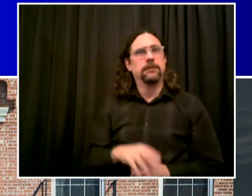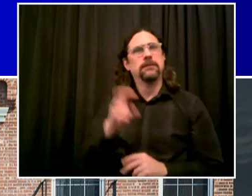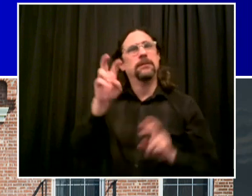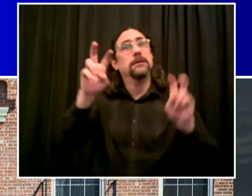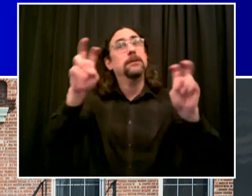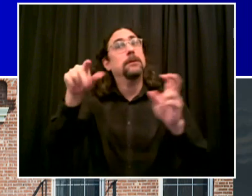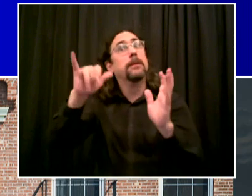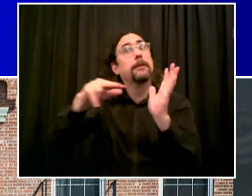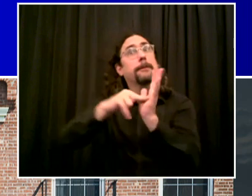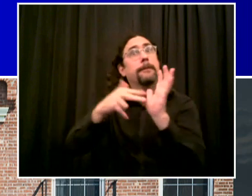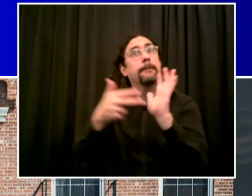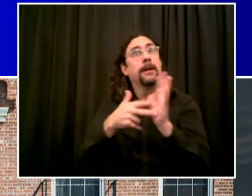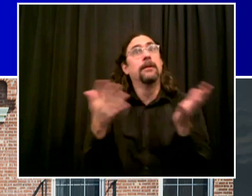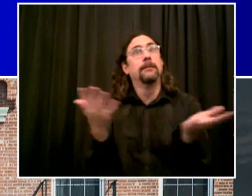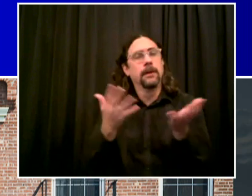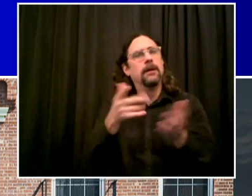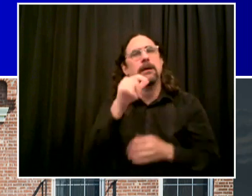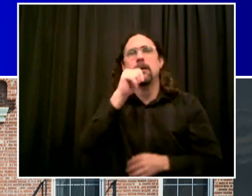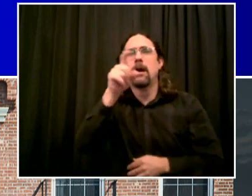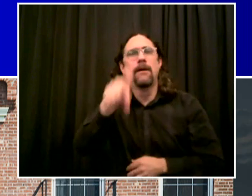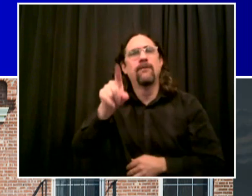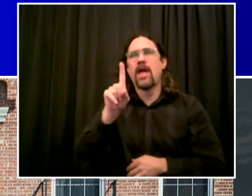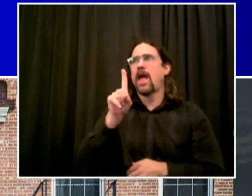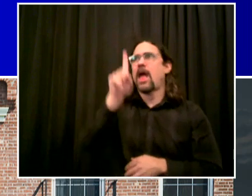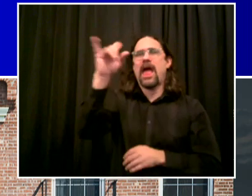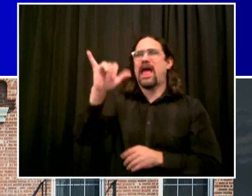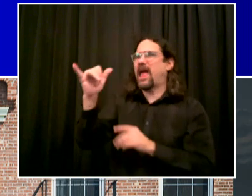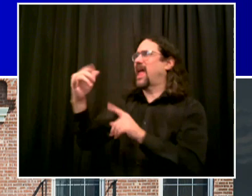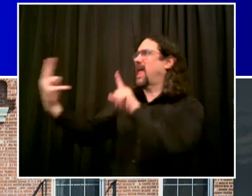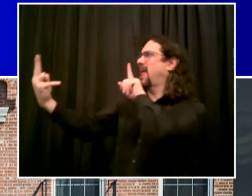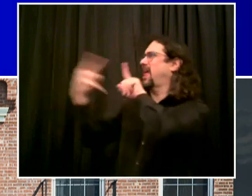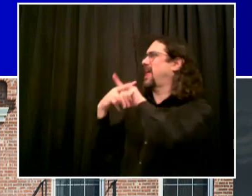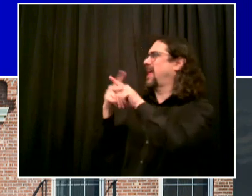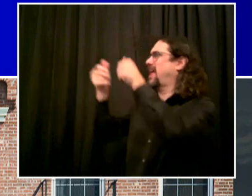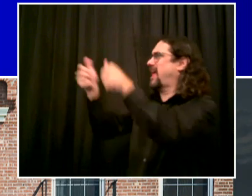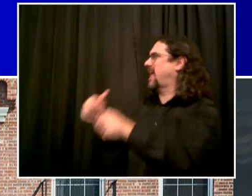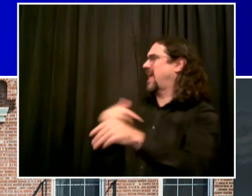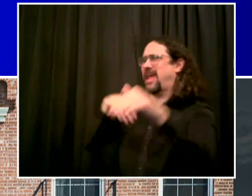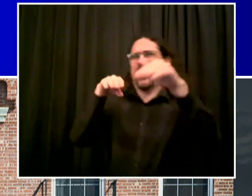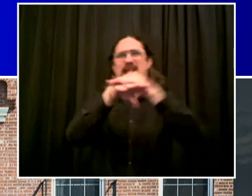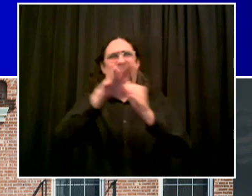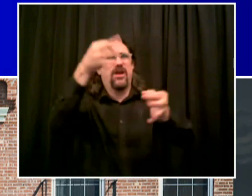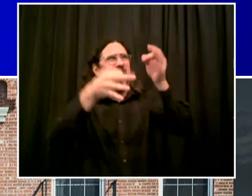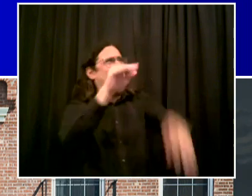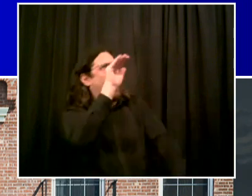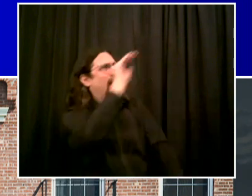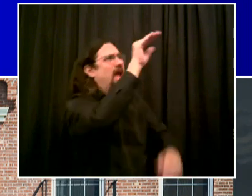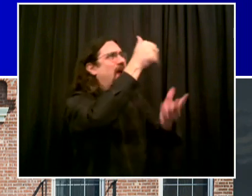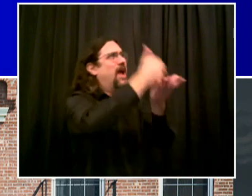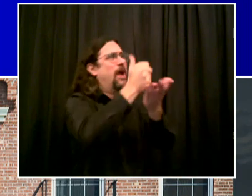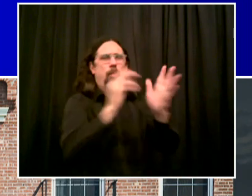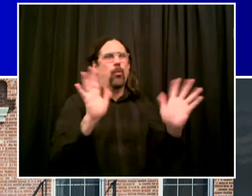ANSWER TO THIS. THIS NEEDS TO BE ONGOINFOG R THE EXTENT OF THIS RICSIS.